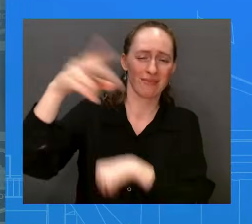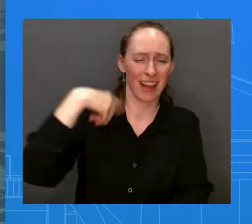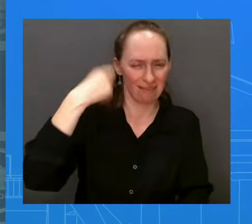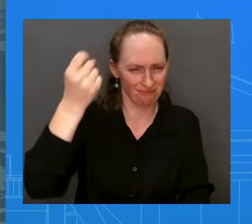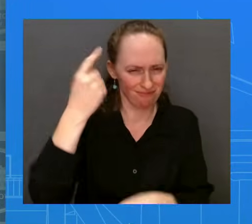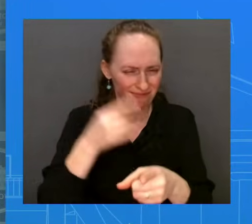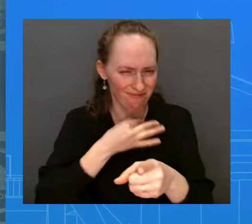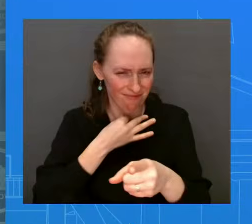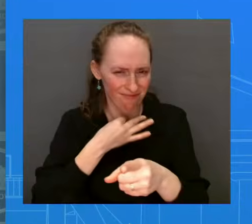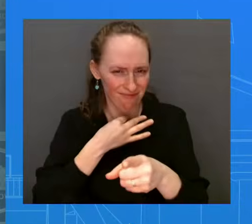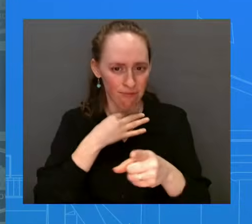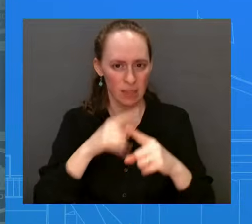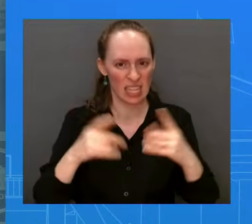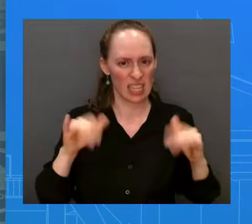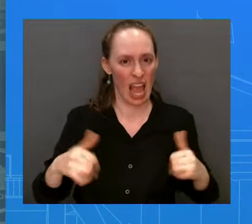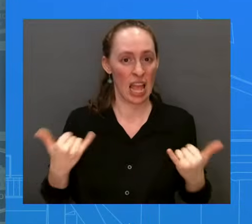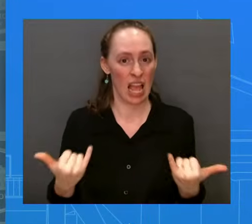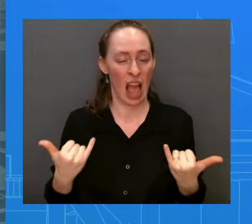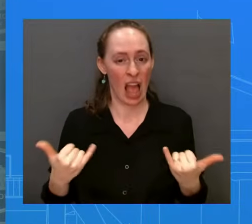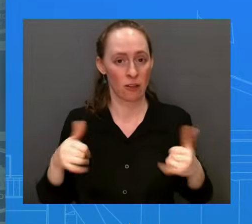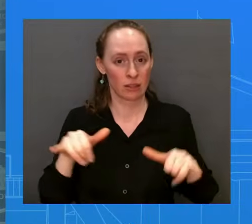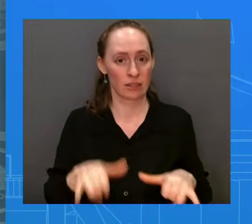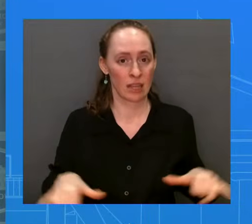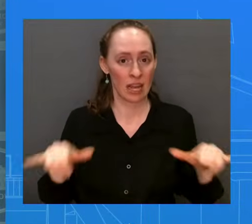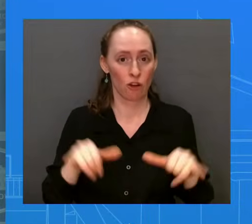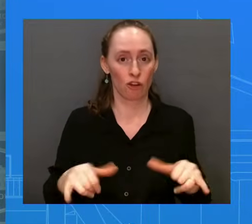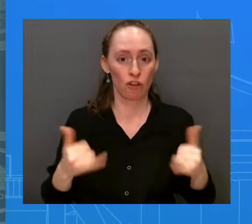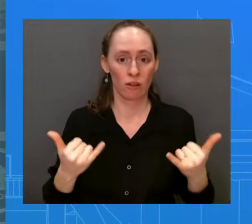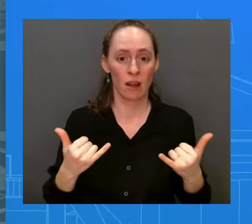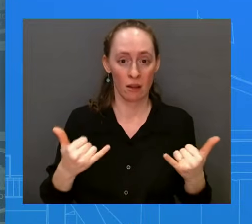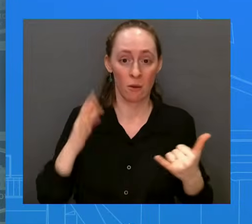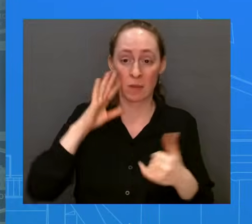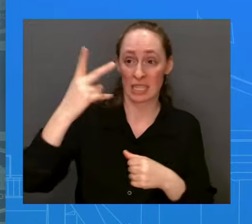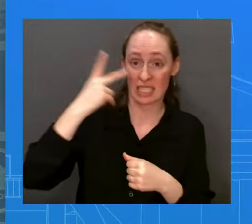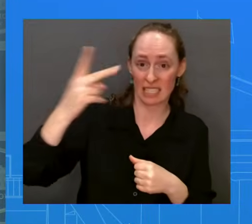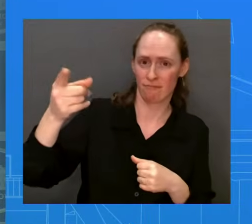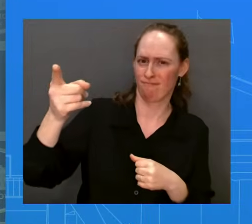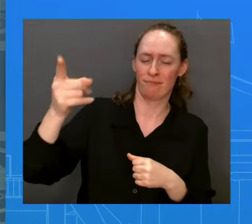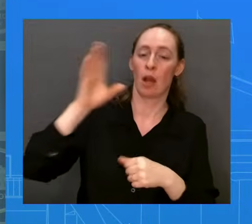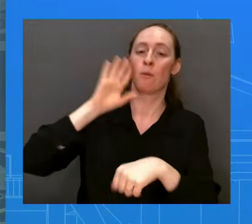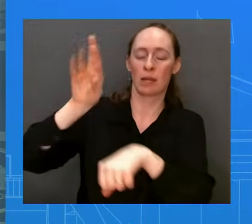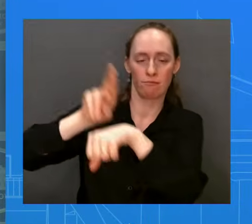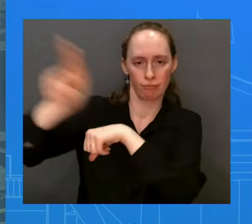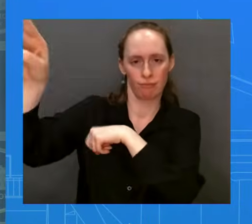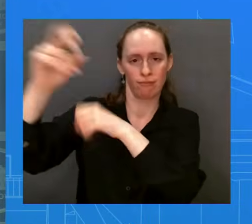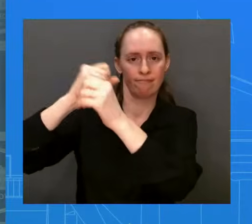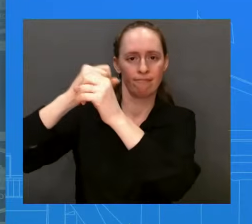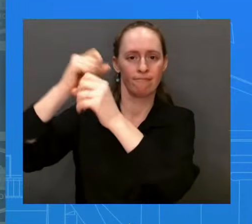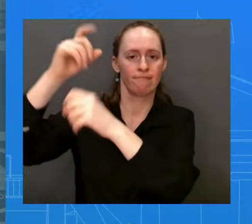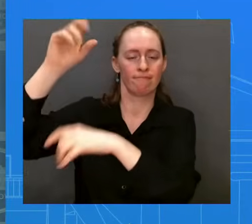We're going to learn from these three events. We're going to continue to study what happened. We're going to have an interagency effort